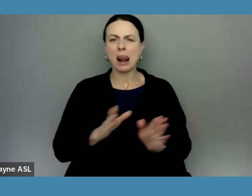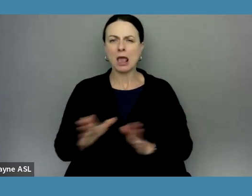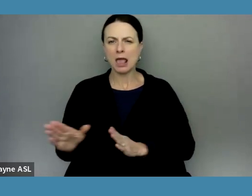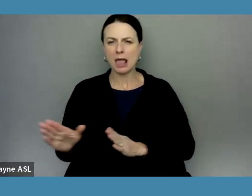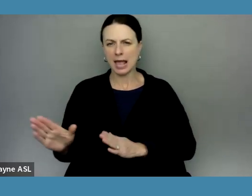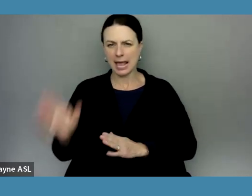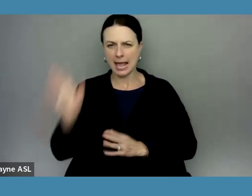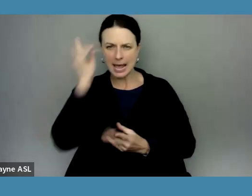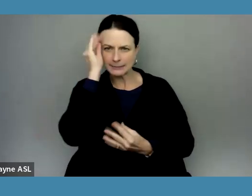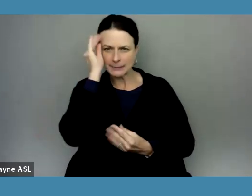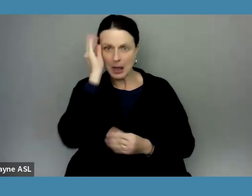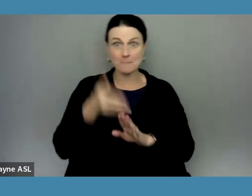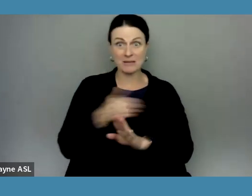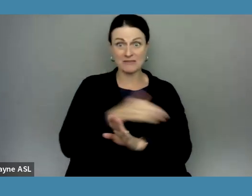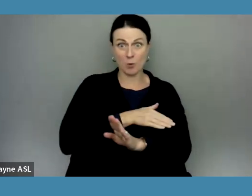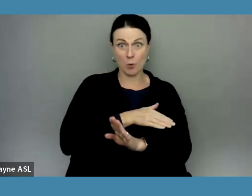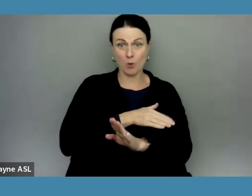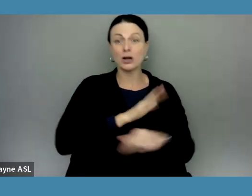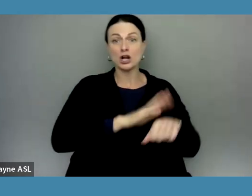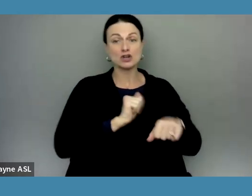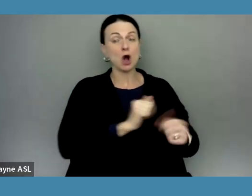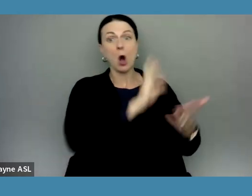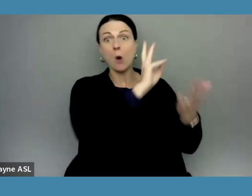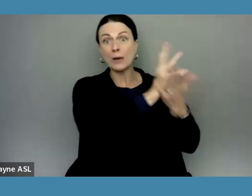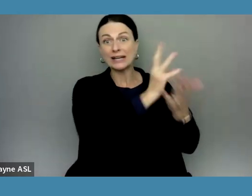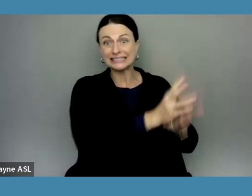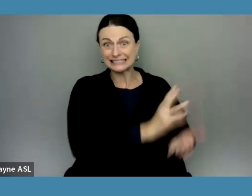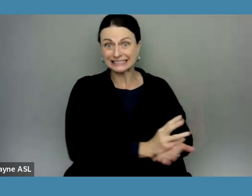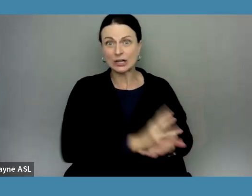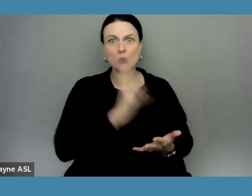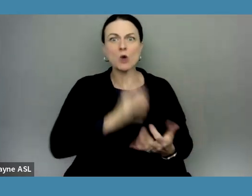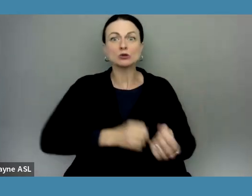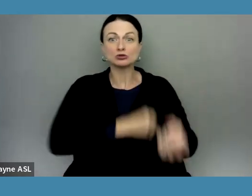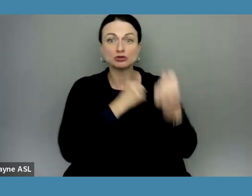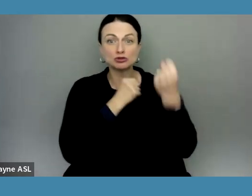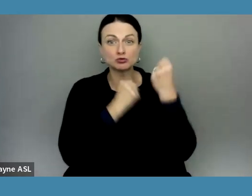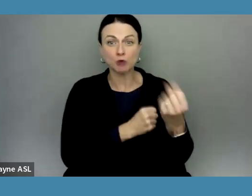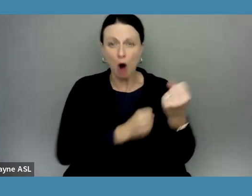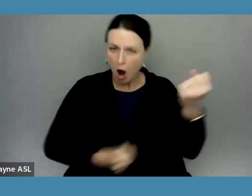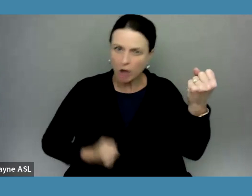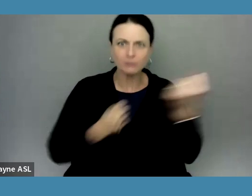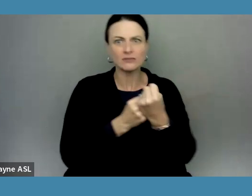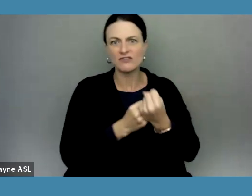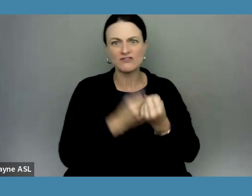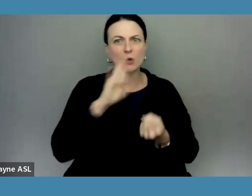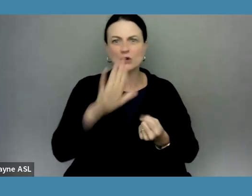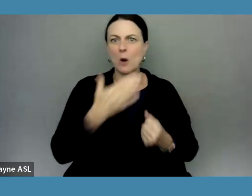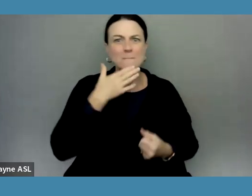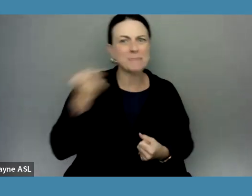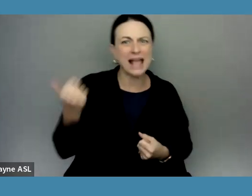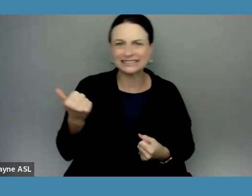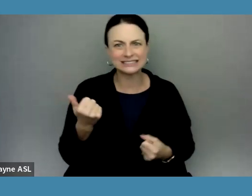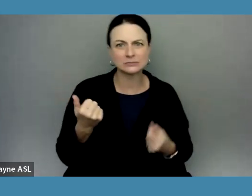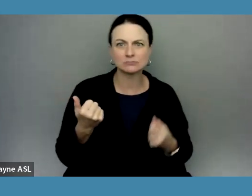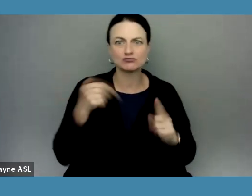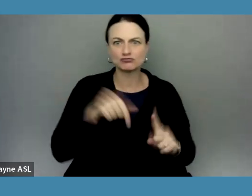and start by calling witnesses that will bolster your strongest arguments. Make sure all the evidence you want the hearing officer